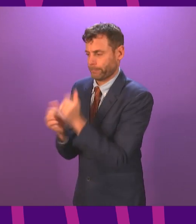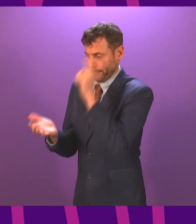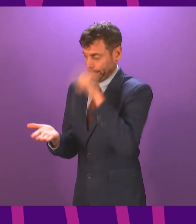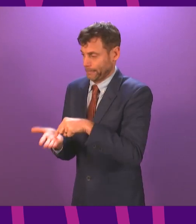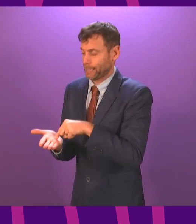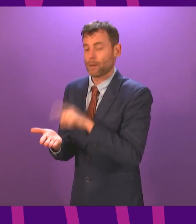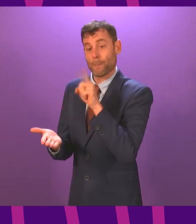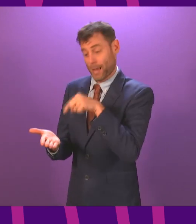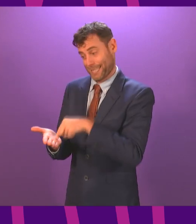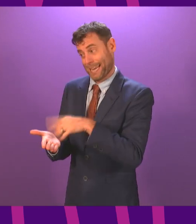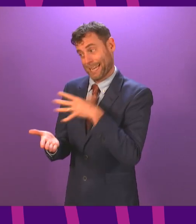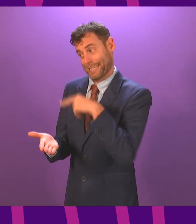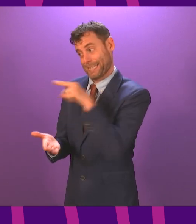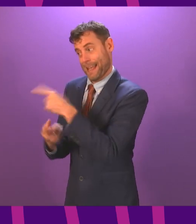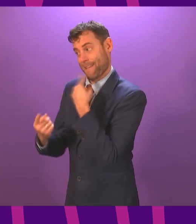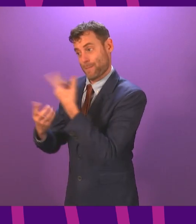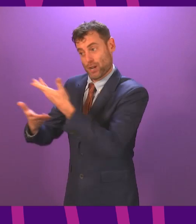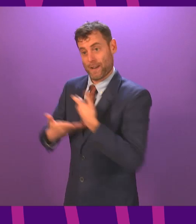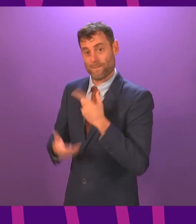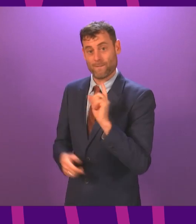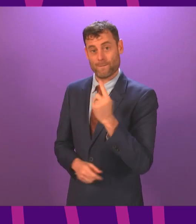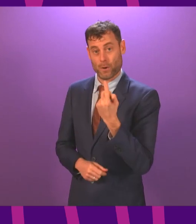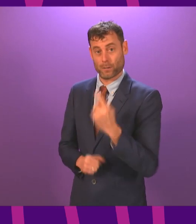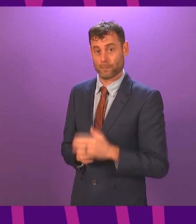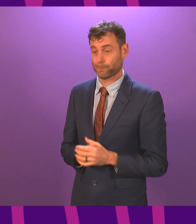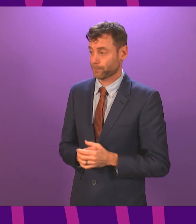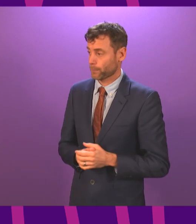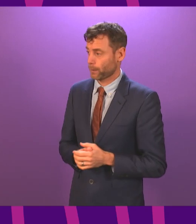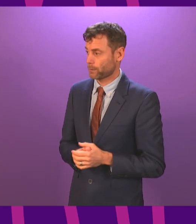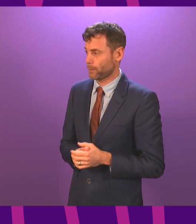will be driven by the data that we monitor on a daily basis.